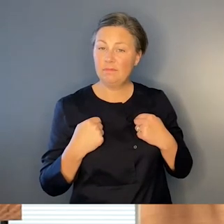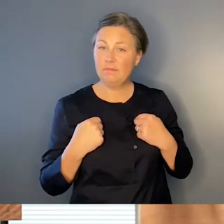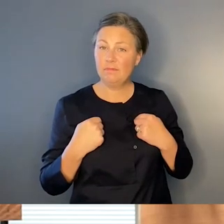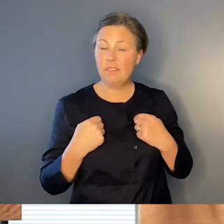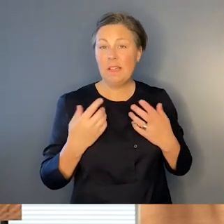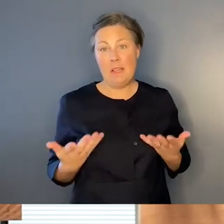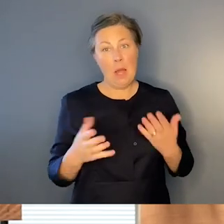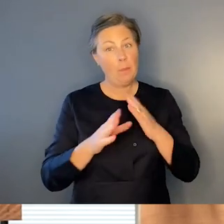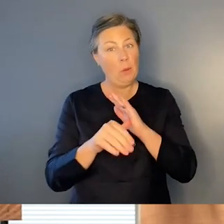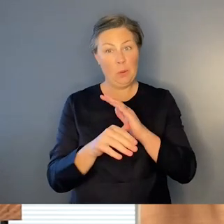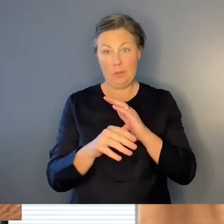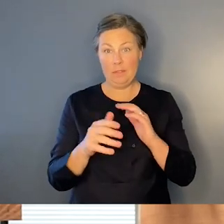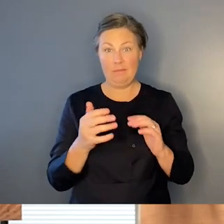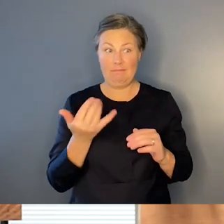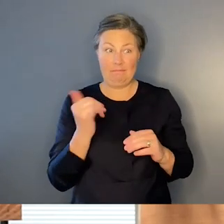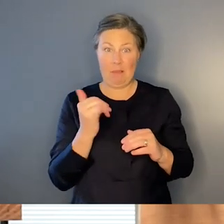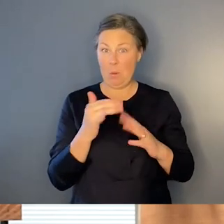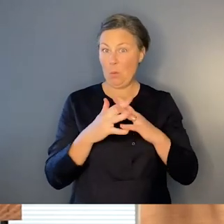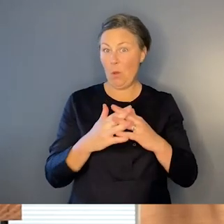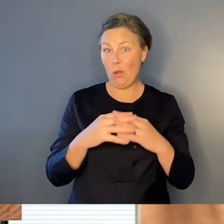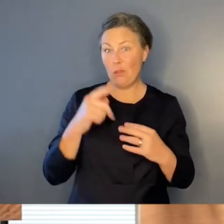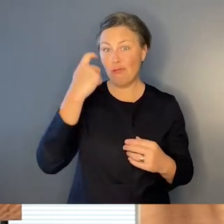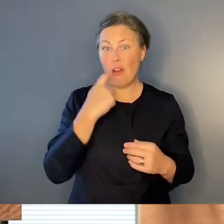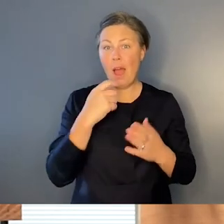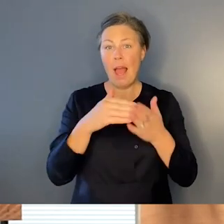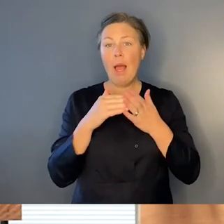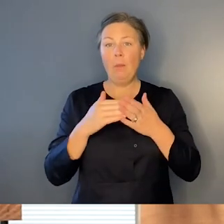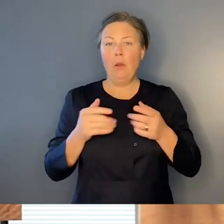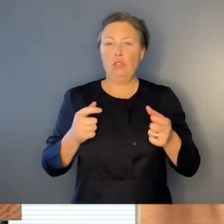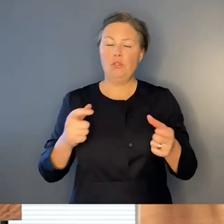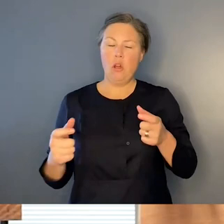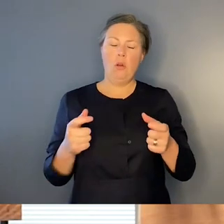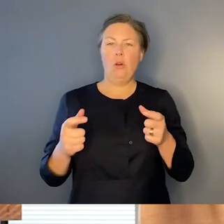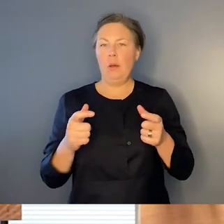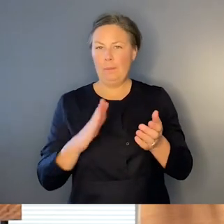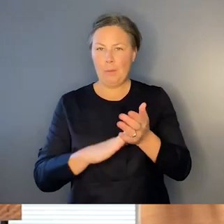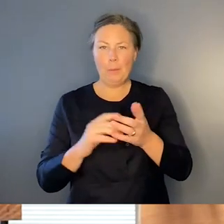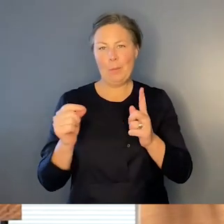or because it may be suitable for you as a help to alleviate some of the symptoms